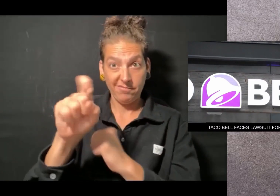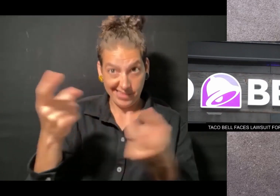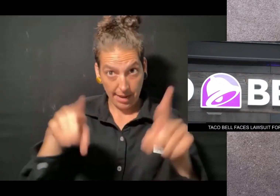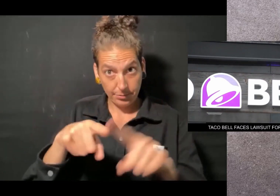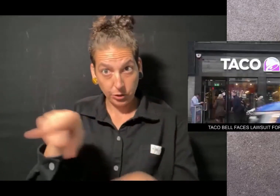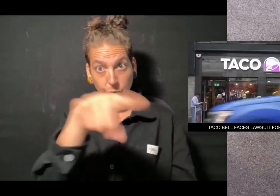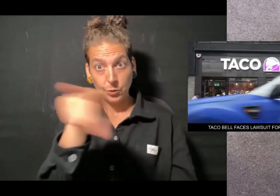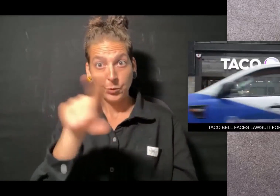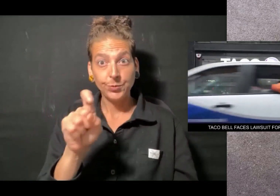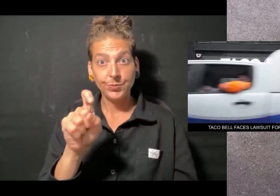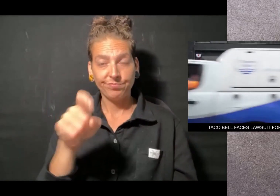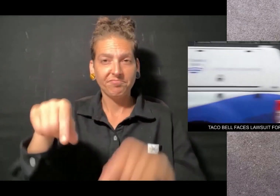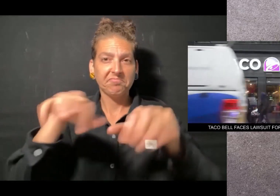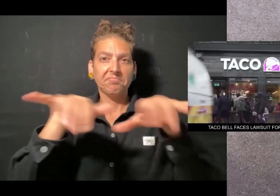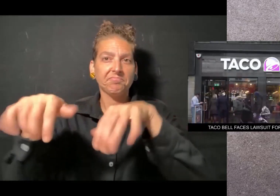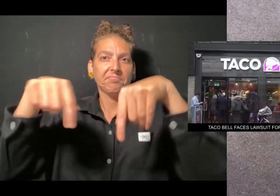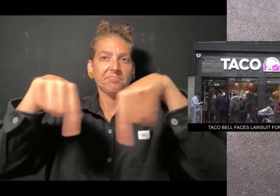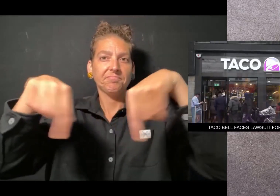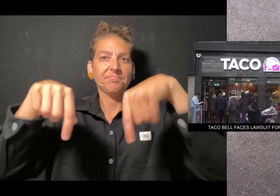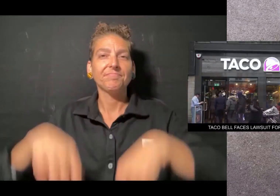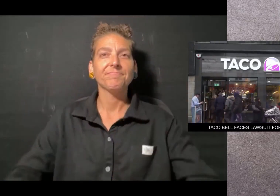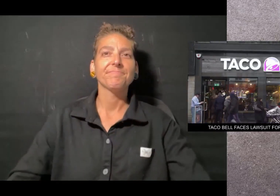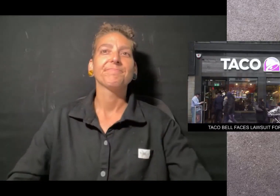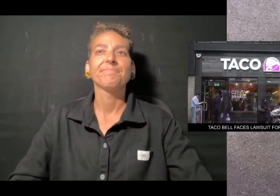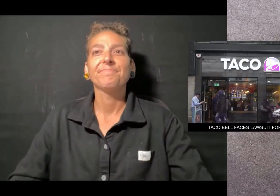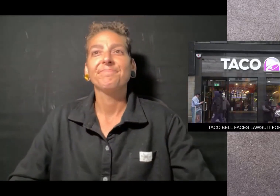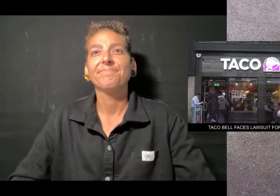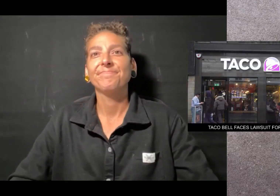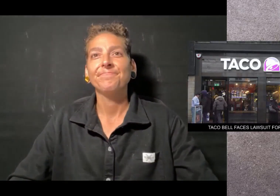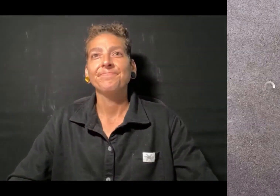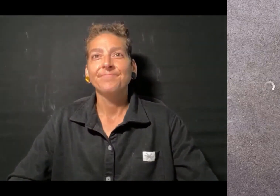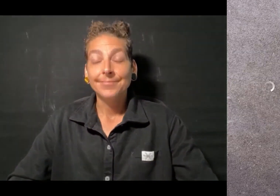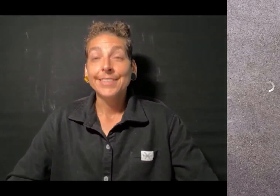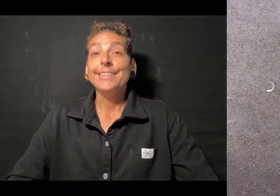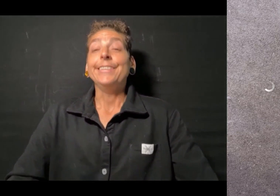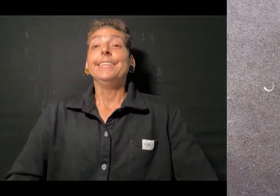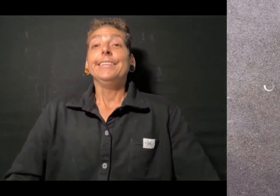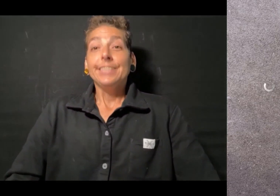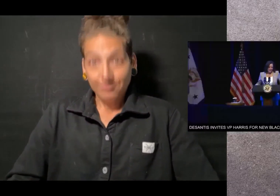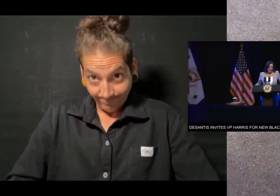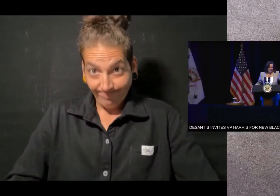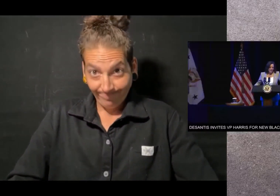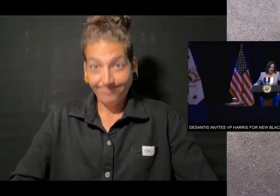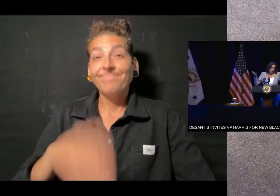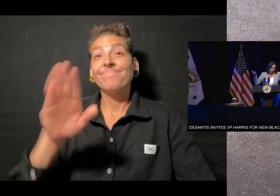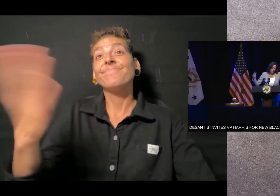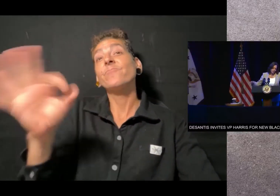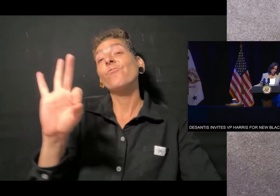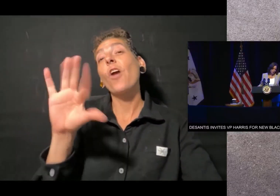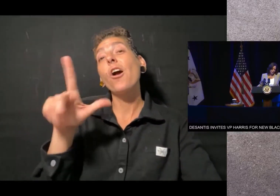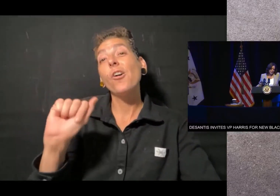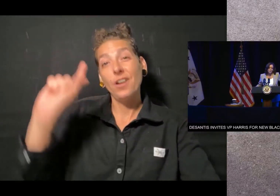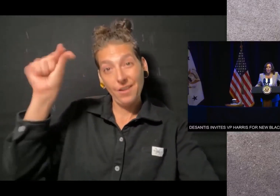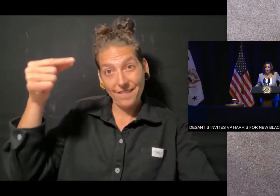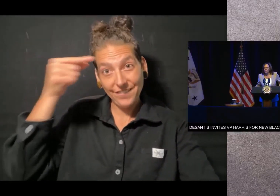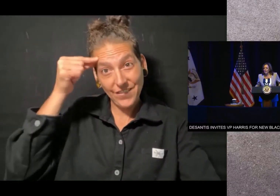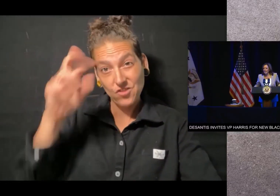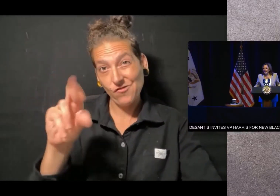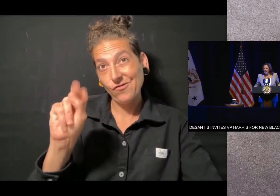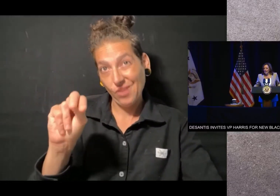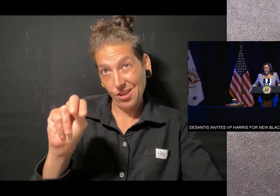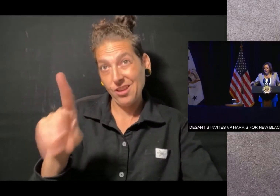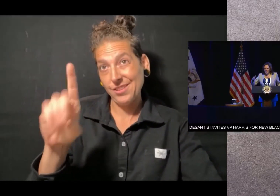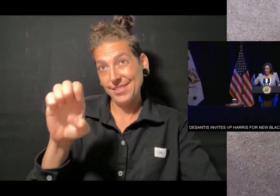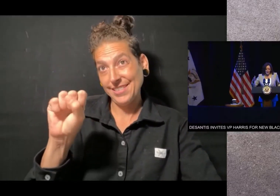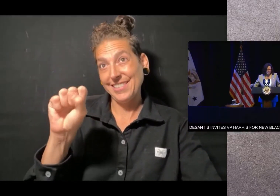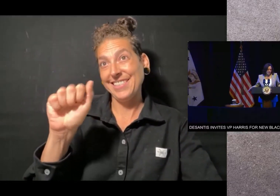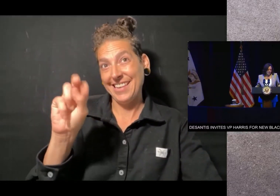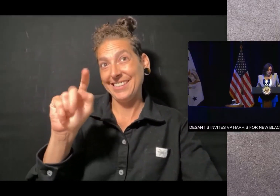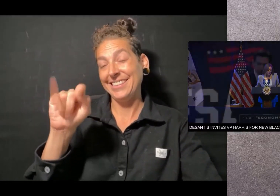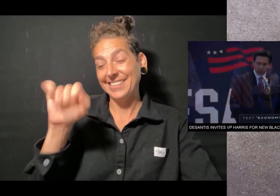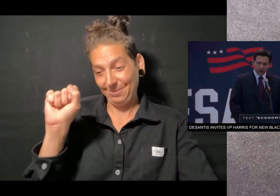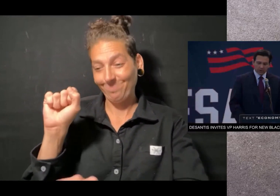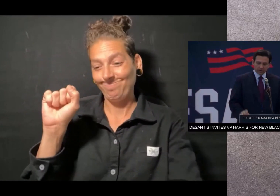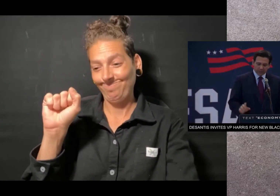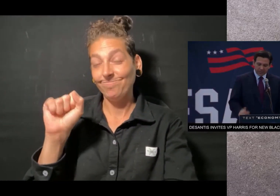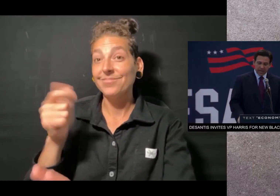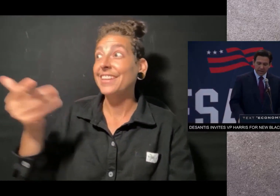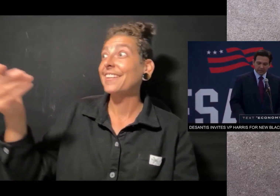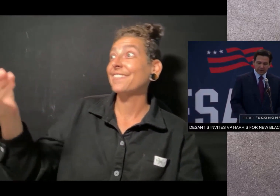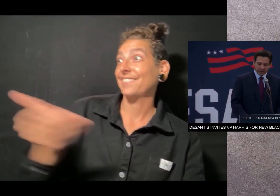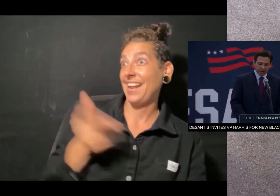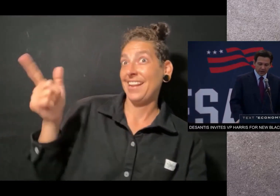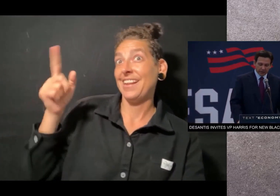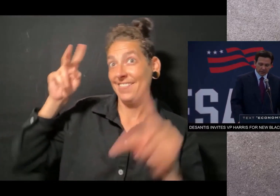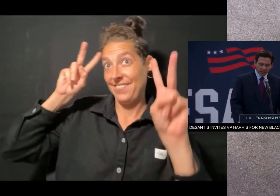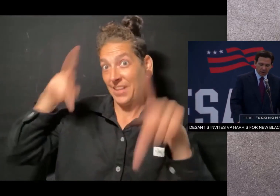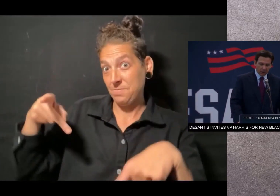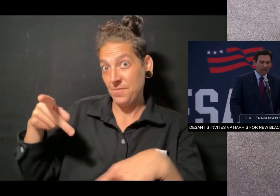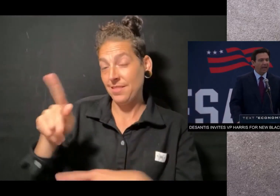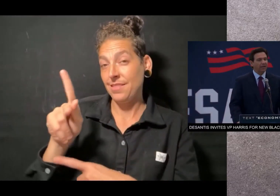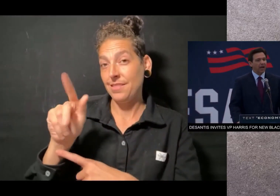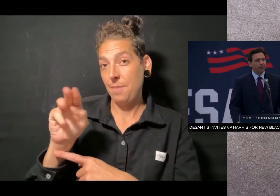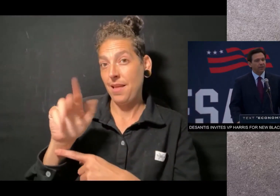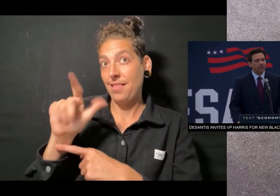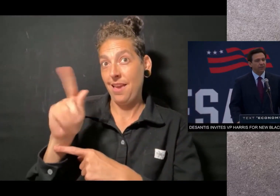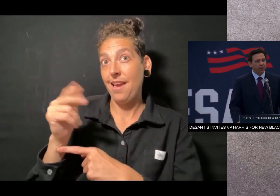to what you saw an ad let us know Florida Governor Ron DeSantis invited VP Kamala